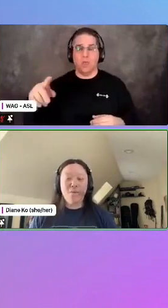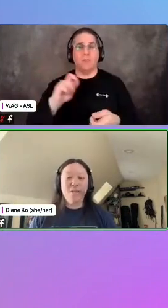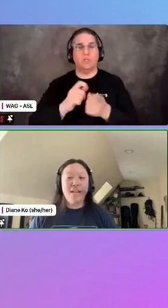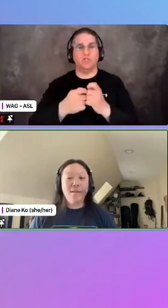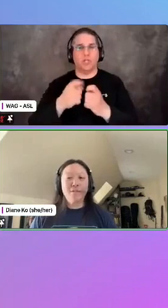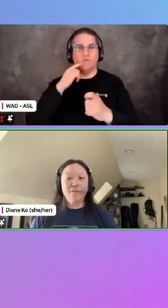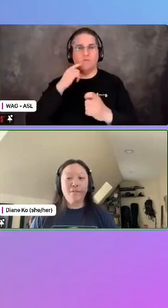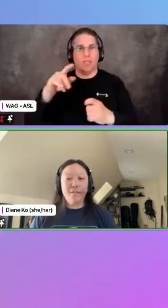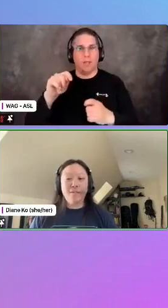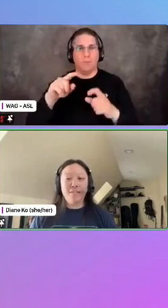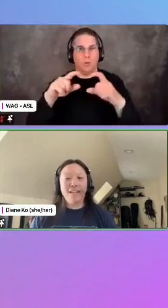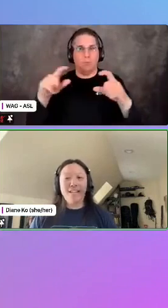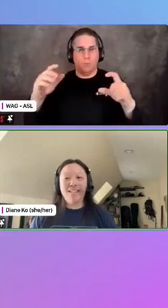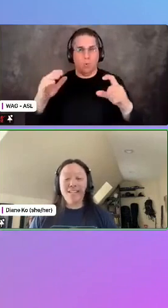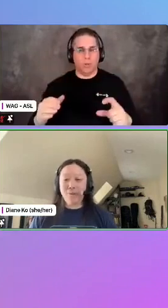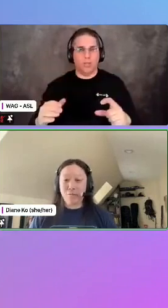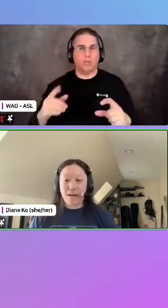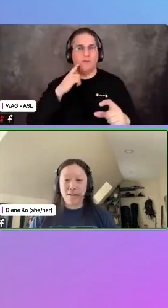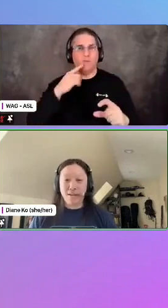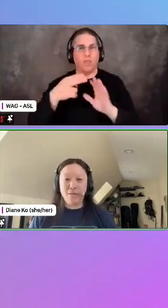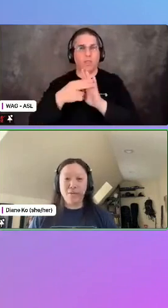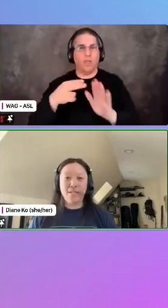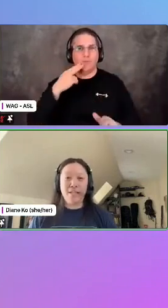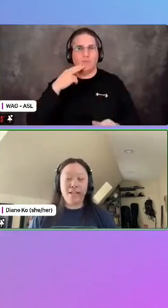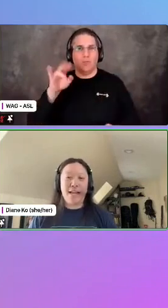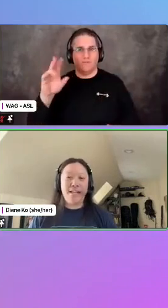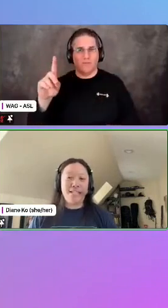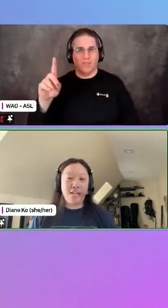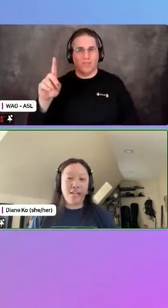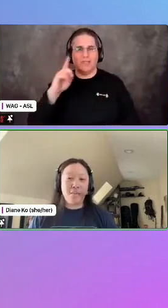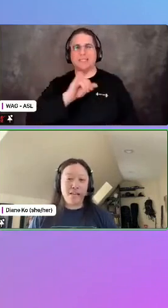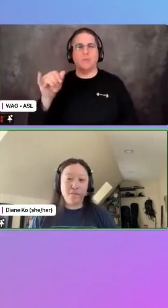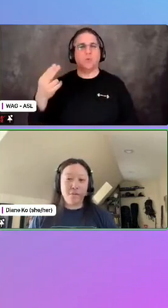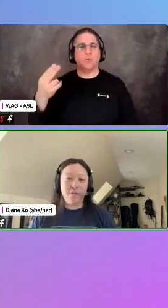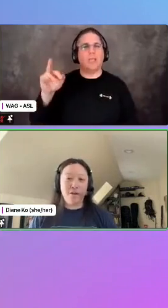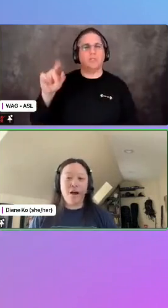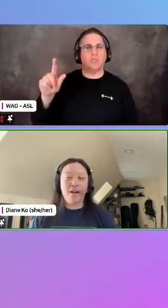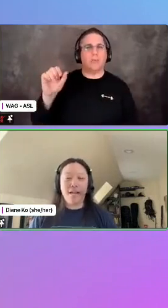elements and a button. In cite each label element as